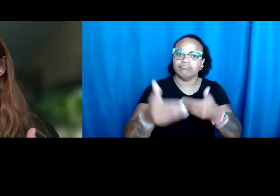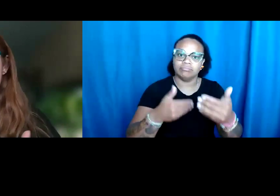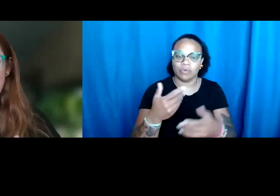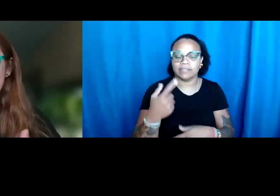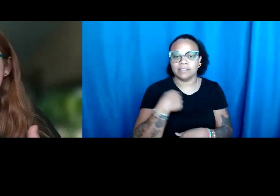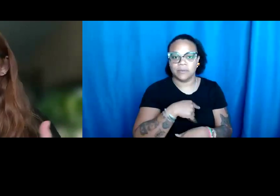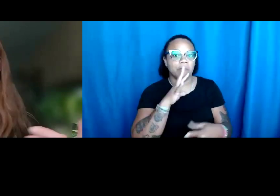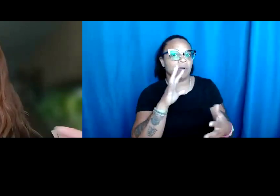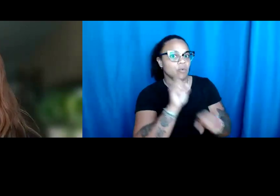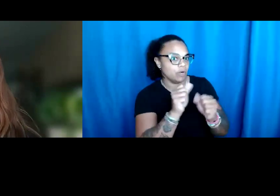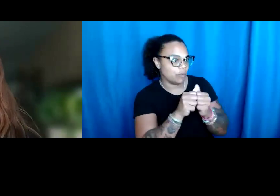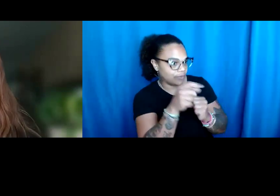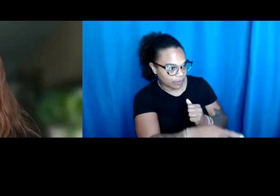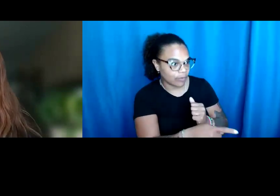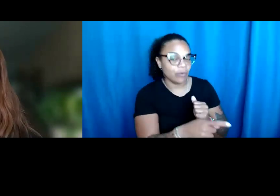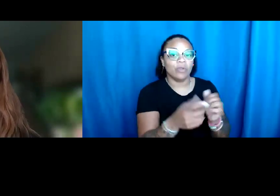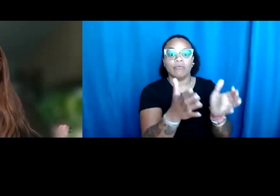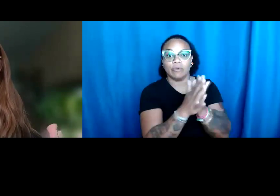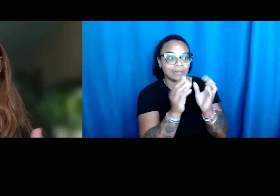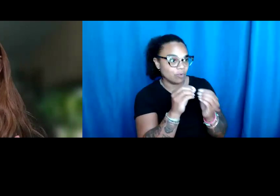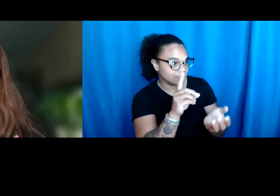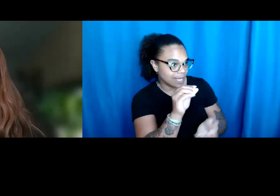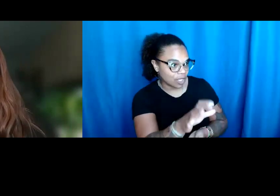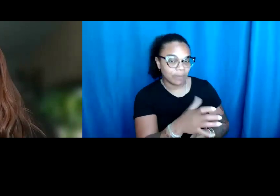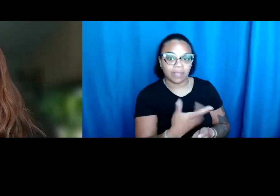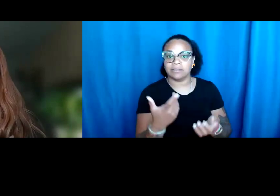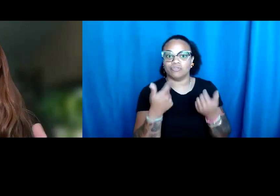request more documents and we can understand what we don't understand.